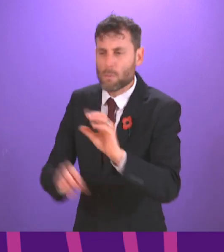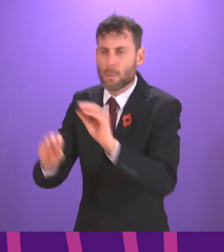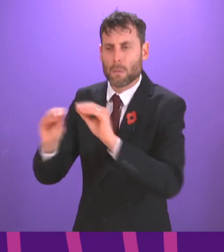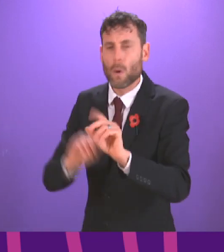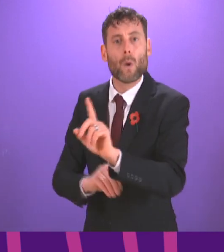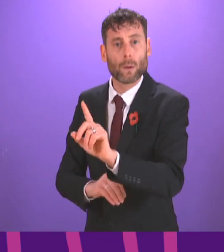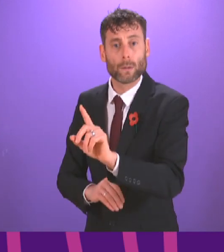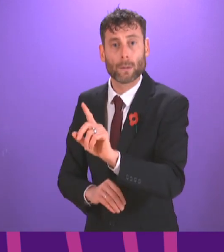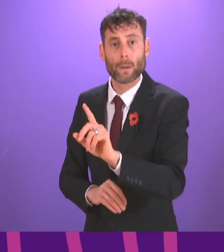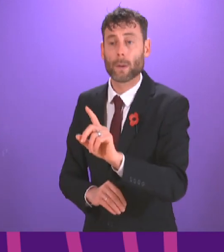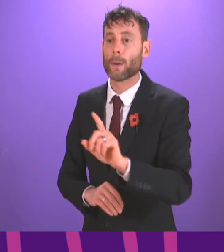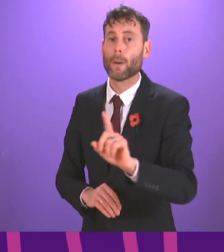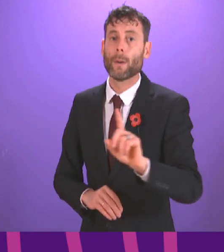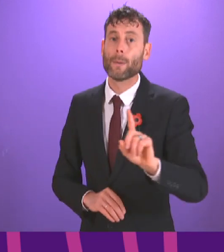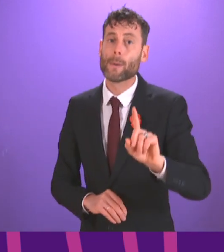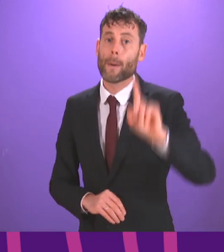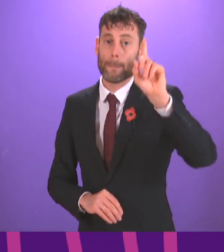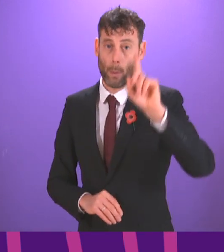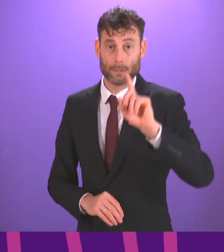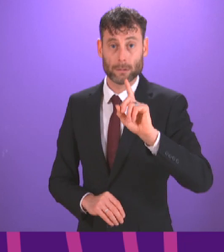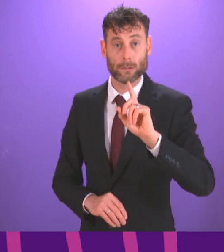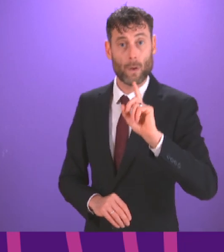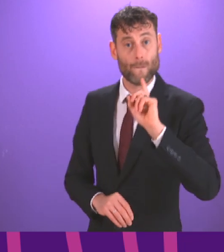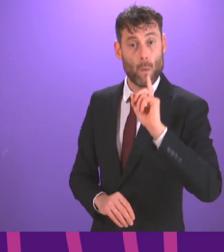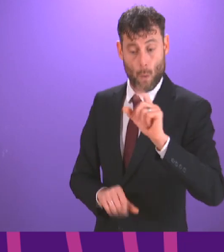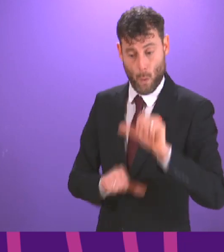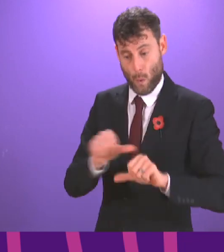One second. Points of order are for me to answer.